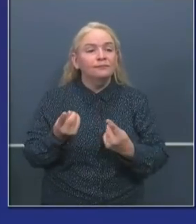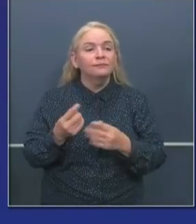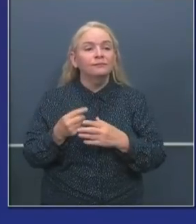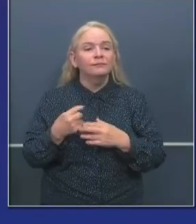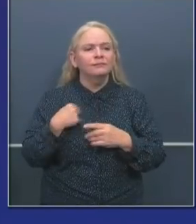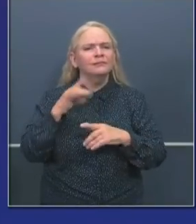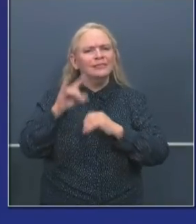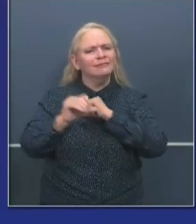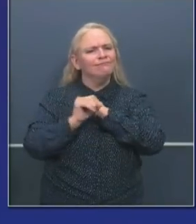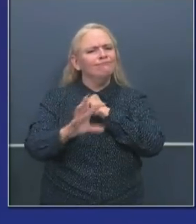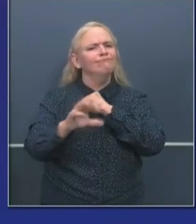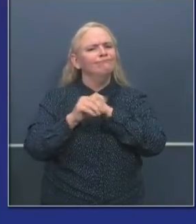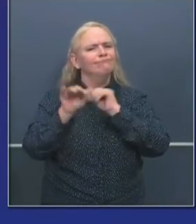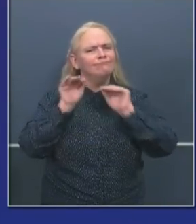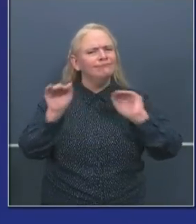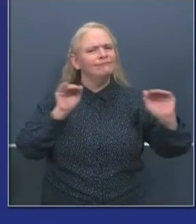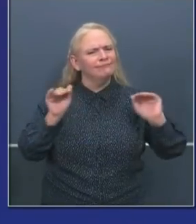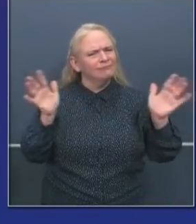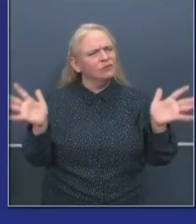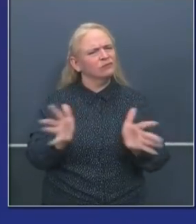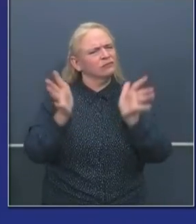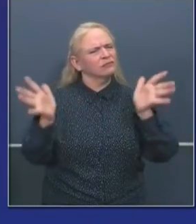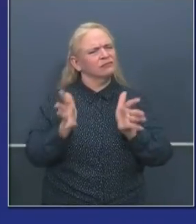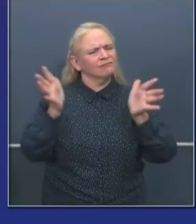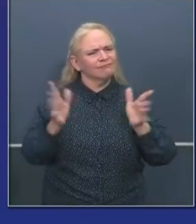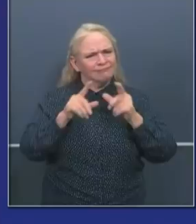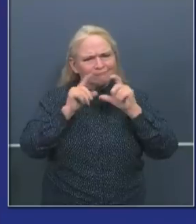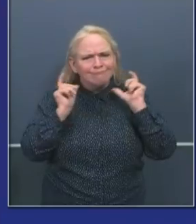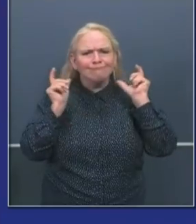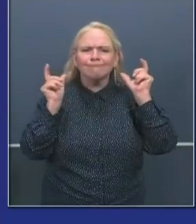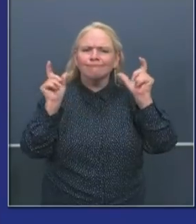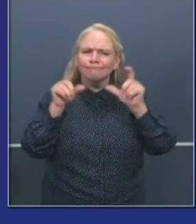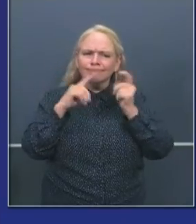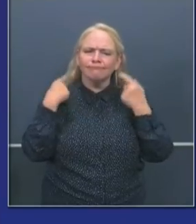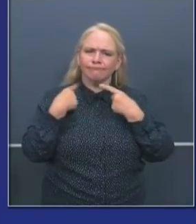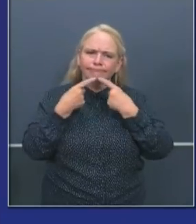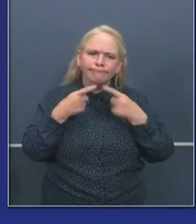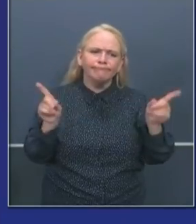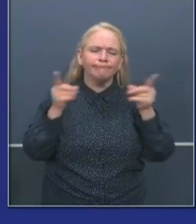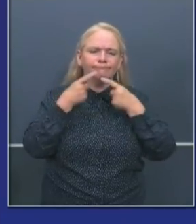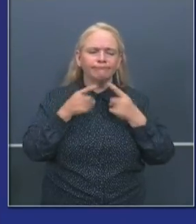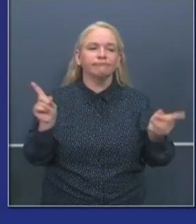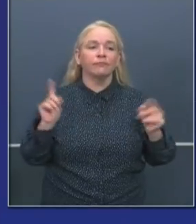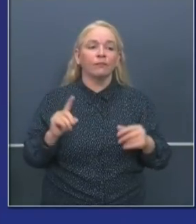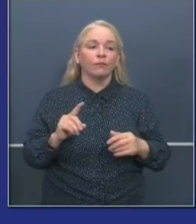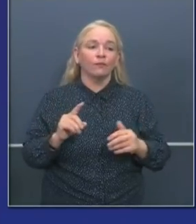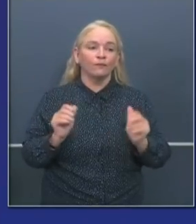DROPLETS AND TO KEEP YOU HEALTHIER AND OTHERS HEALTHIER AND SAFER AT THE SAME TIME. FOR MONTHS NOW WE'VE BEEN PUTTING OUT PSAS, PUBLIC